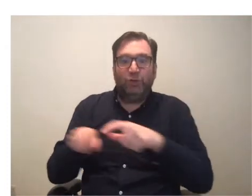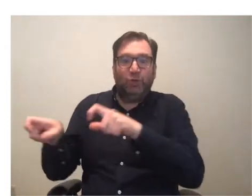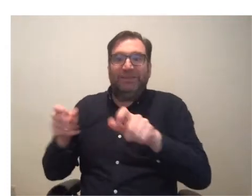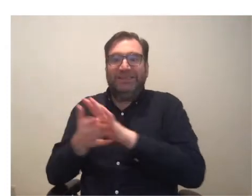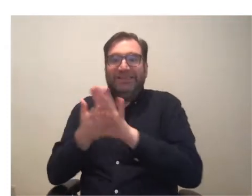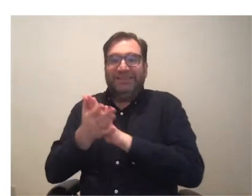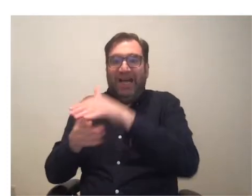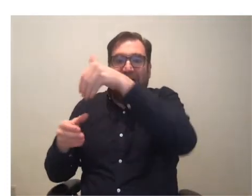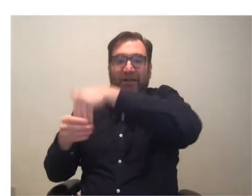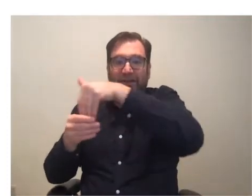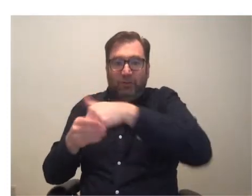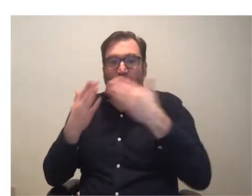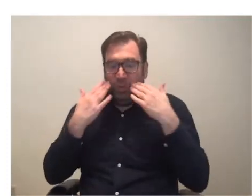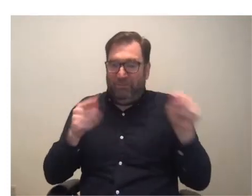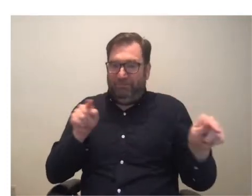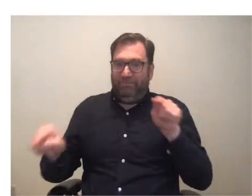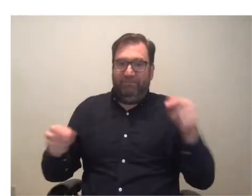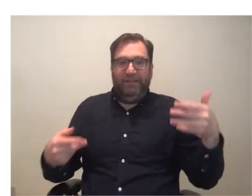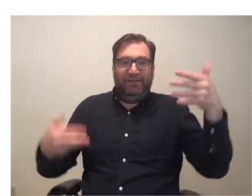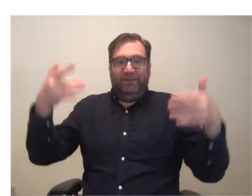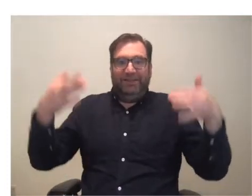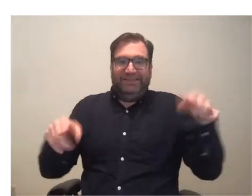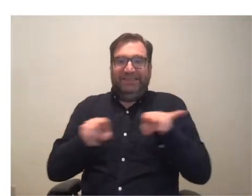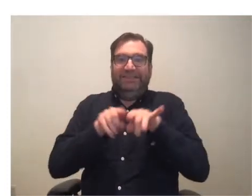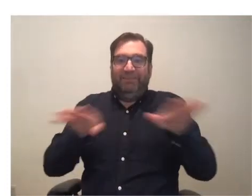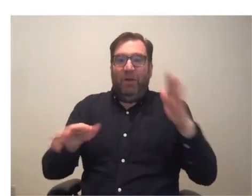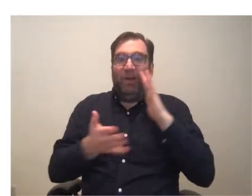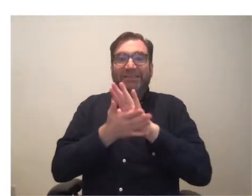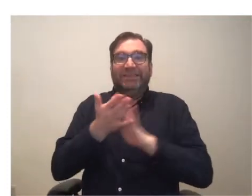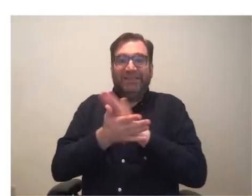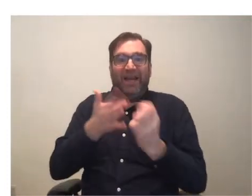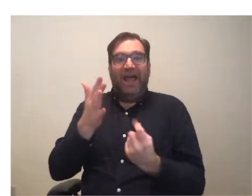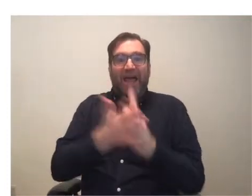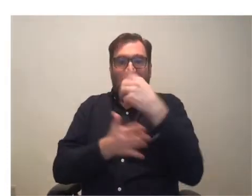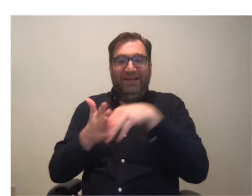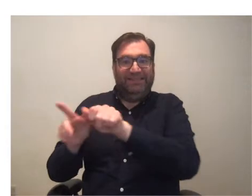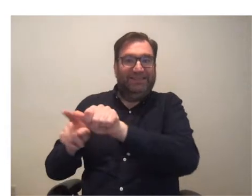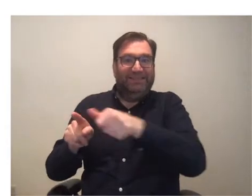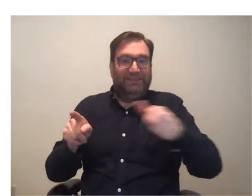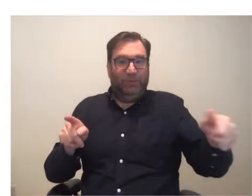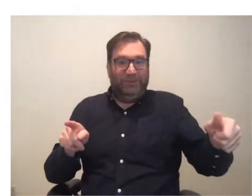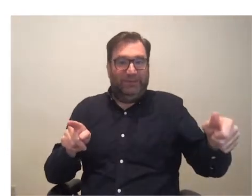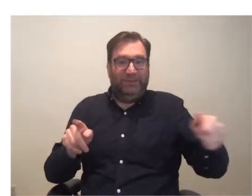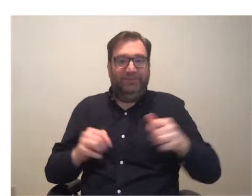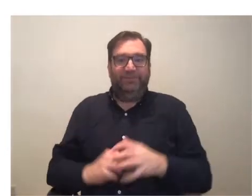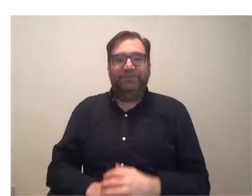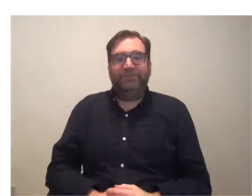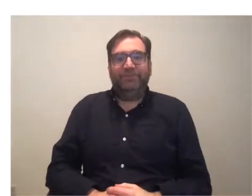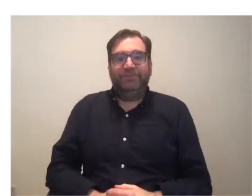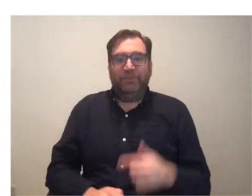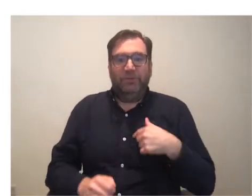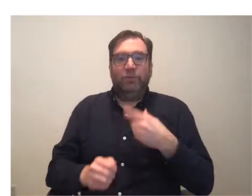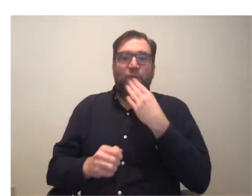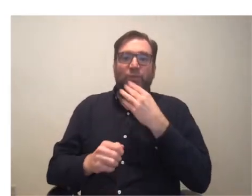the continuous signing embedding shows a high similarity score when the sign occurs in the sequence.